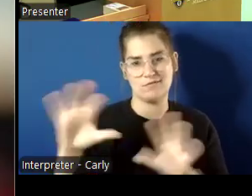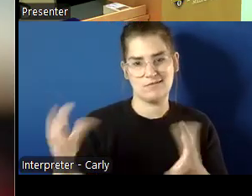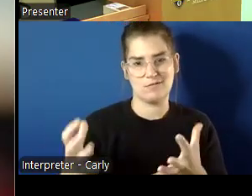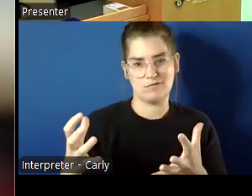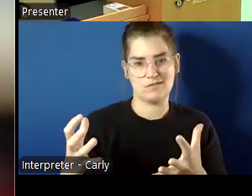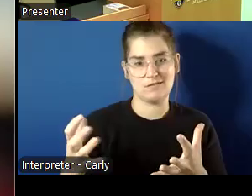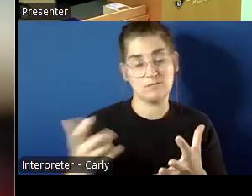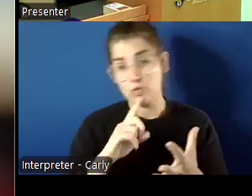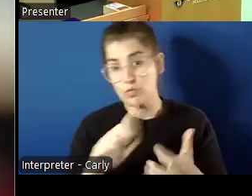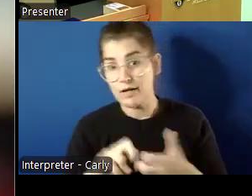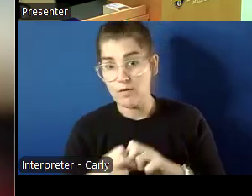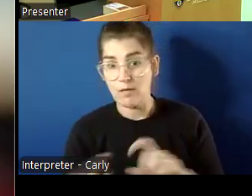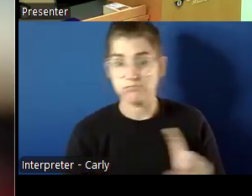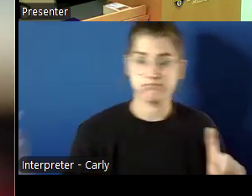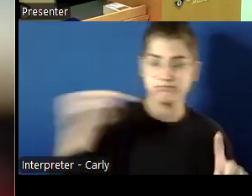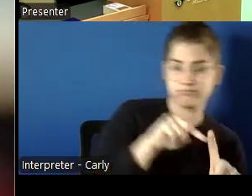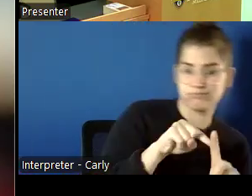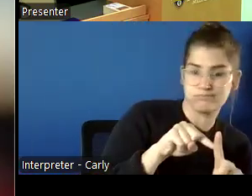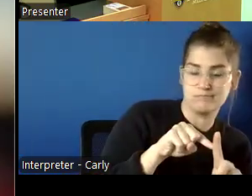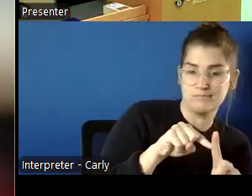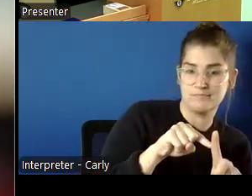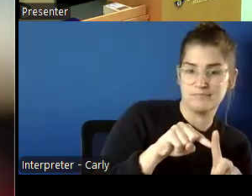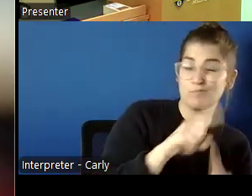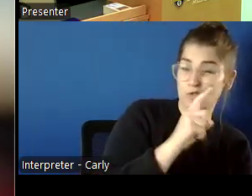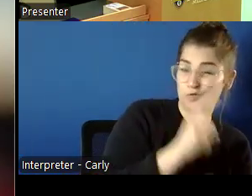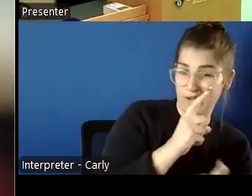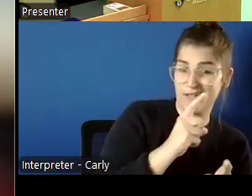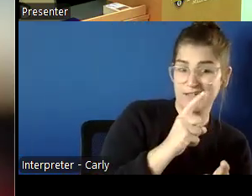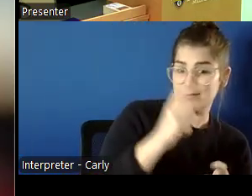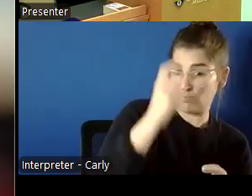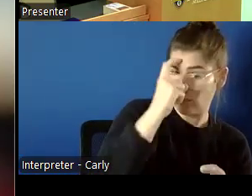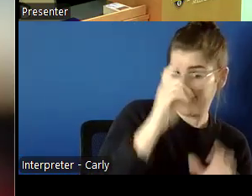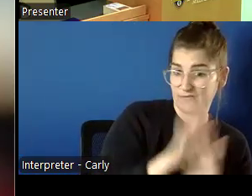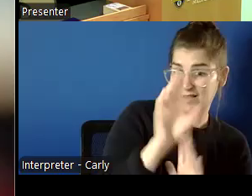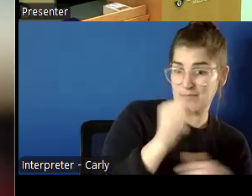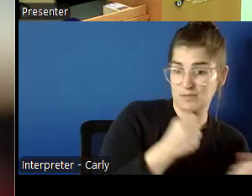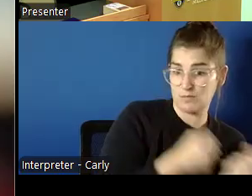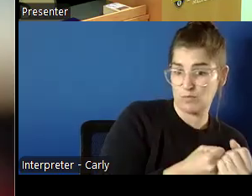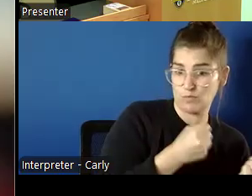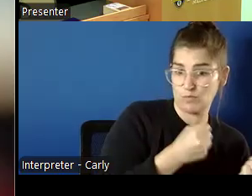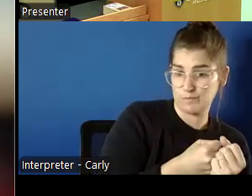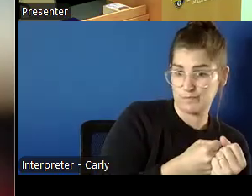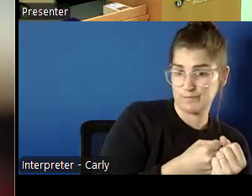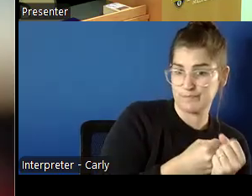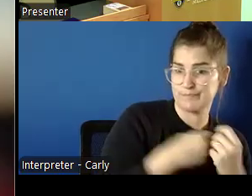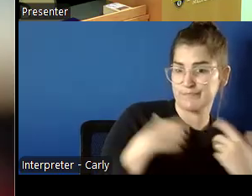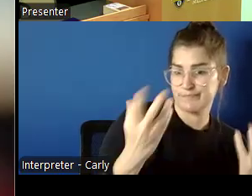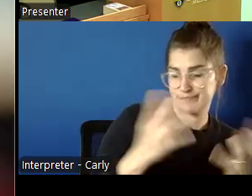real problem could have been addressed with the right kind of brain development supports early on.